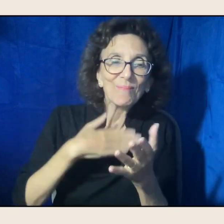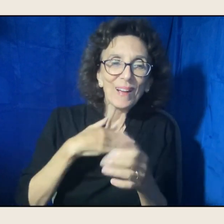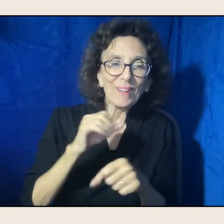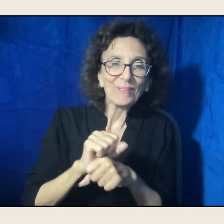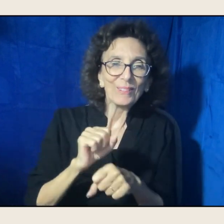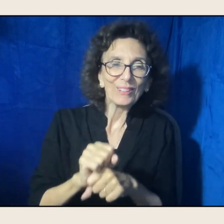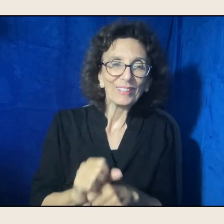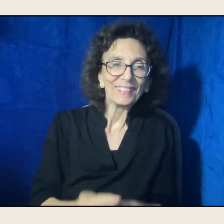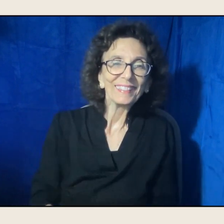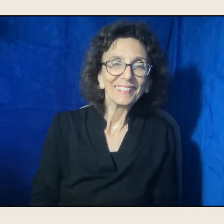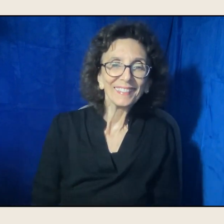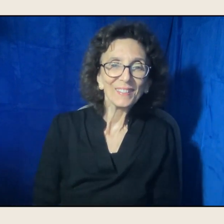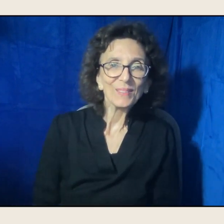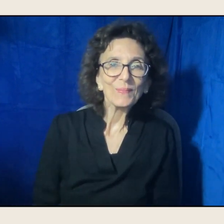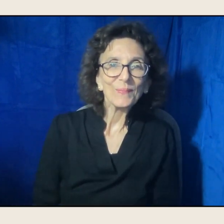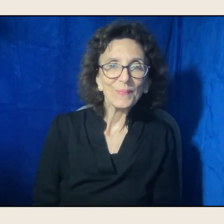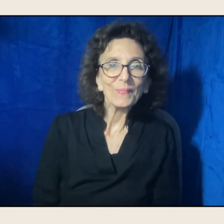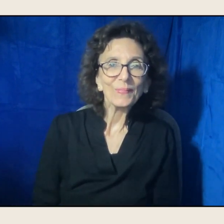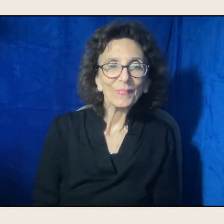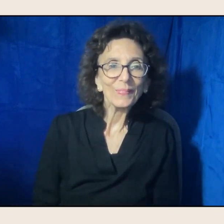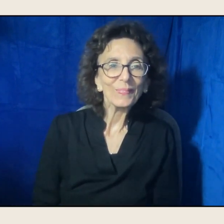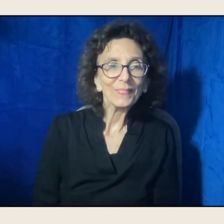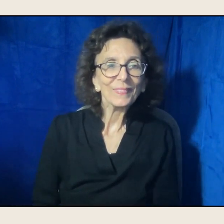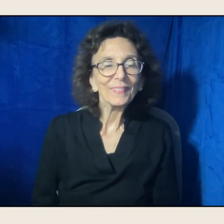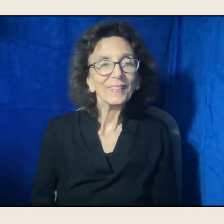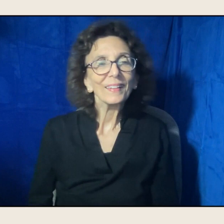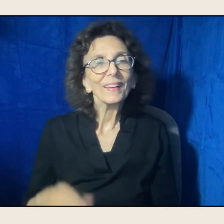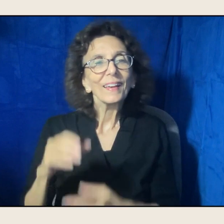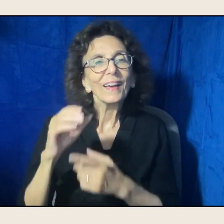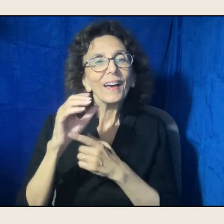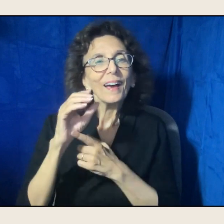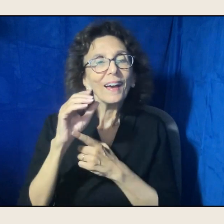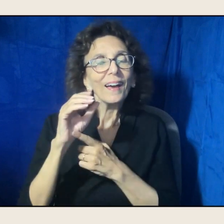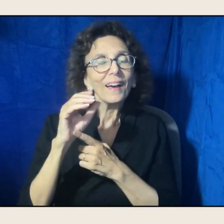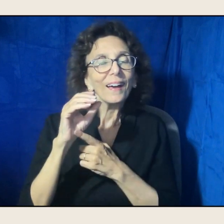And I have so many things to ask you coming out of that, but just one thing, which is